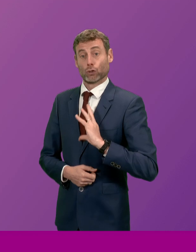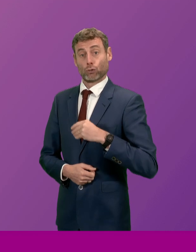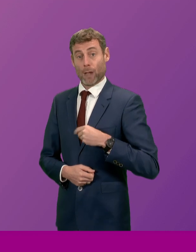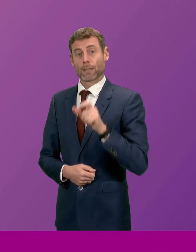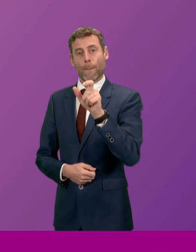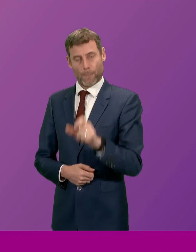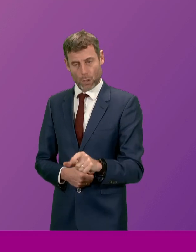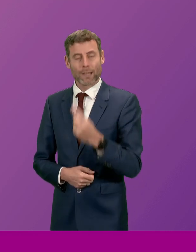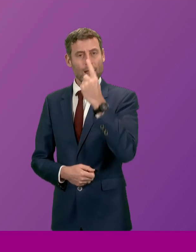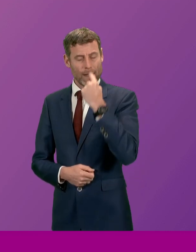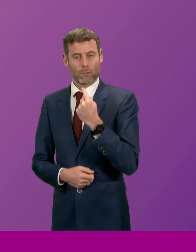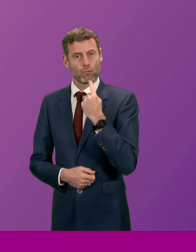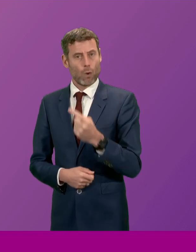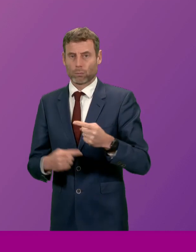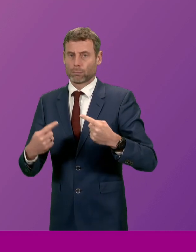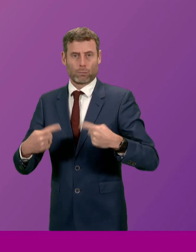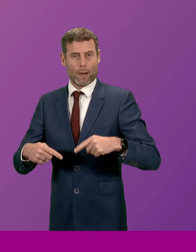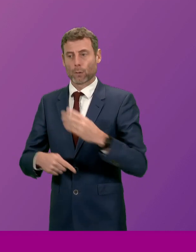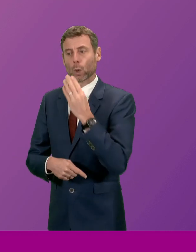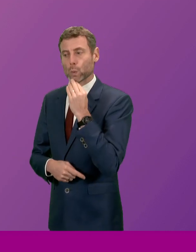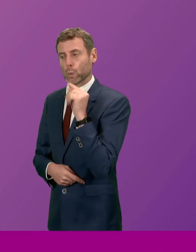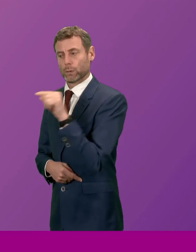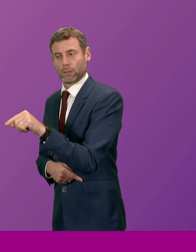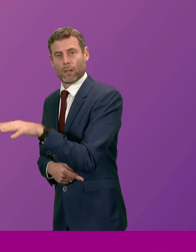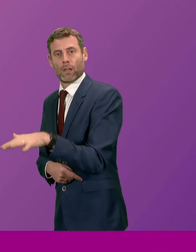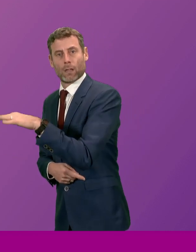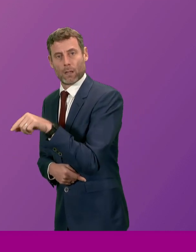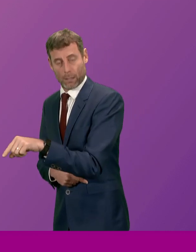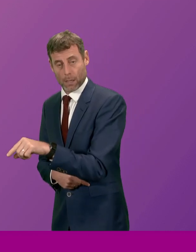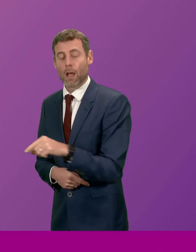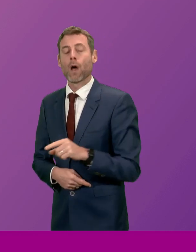from single or separate sex facilities. These kinds of decisions must be made on